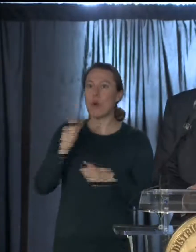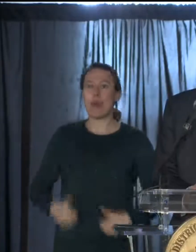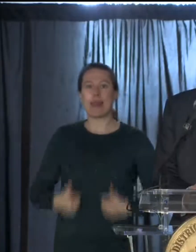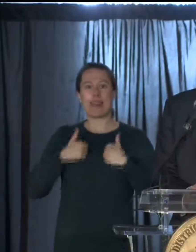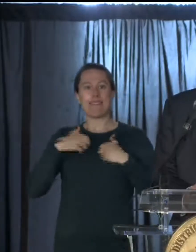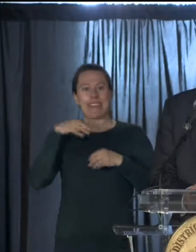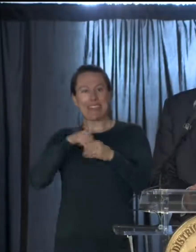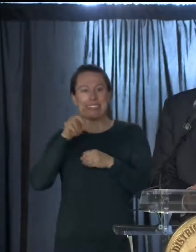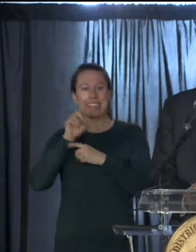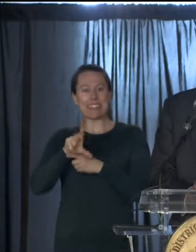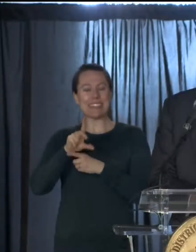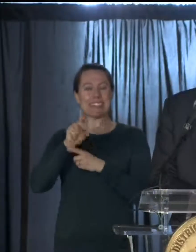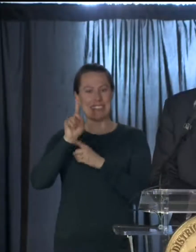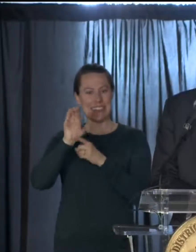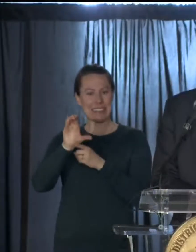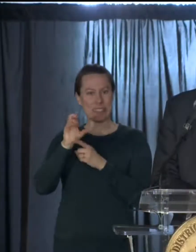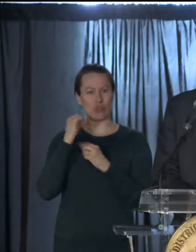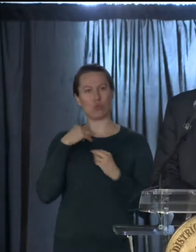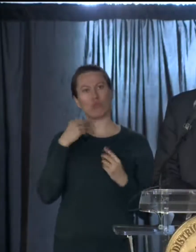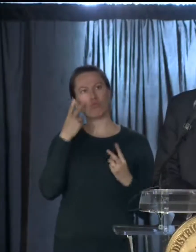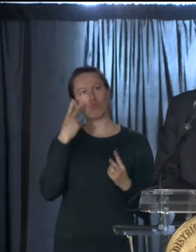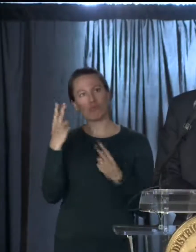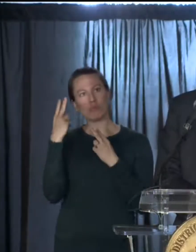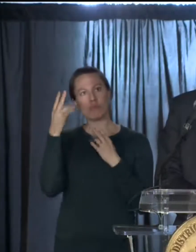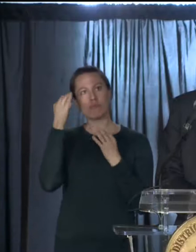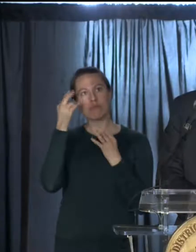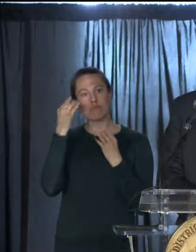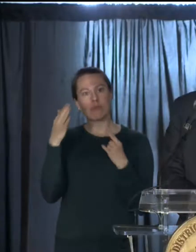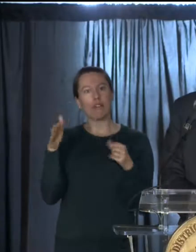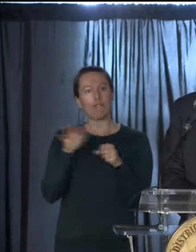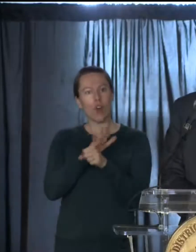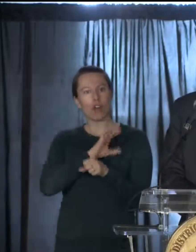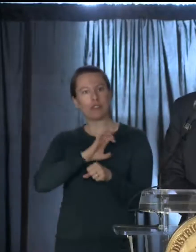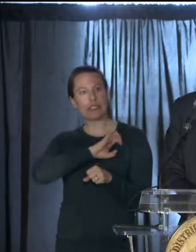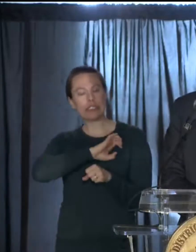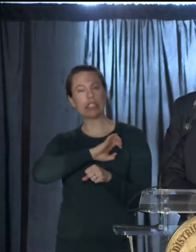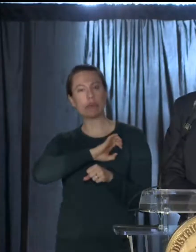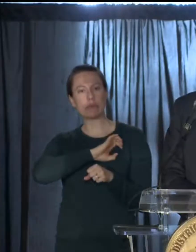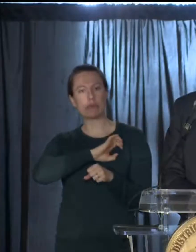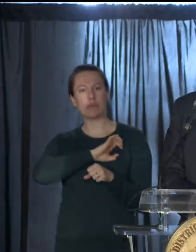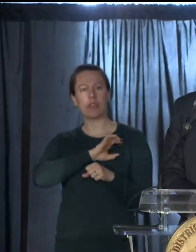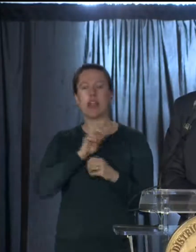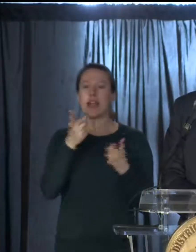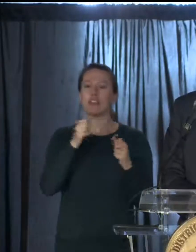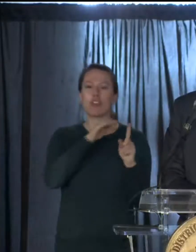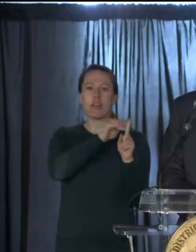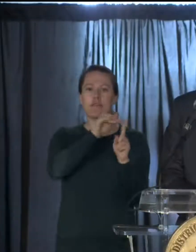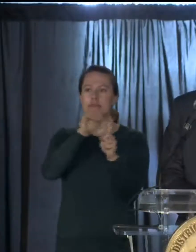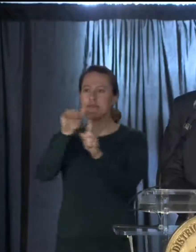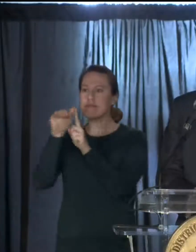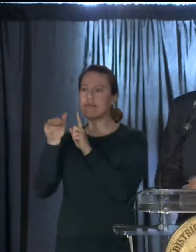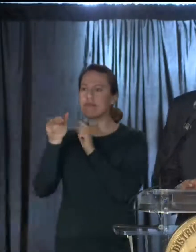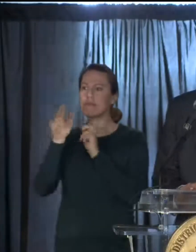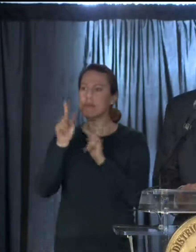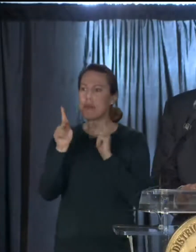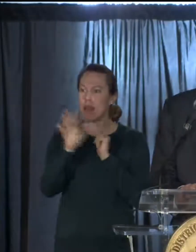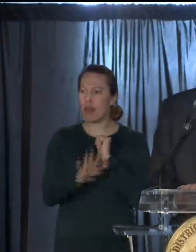REFLECT ON FULL CITIZENSHIP AND TO TRY TO REMIND OUR FELLOW CITIZENS ACROSS THE COUNTRY THAT FULL CITIZENSHIP MEANS FULL